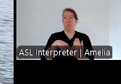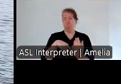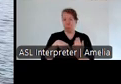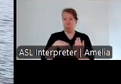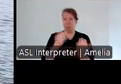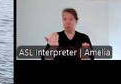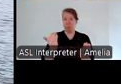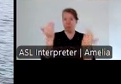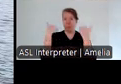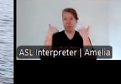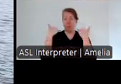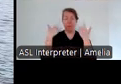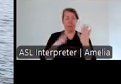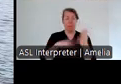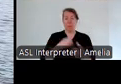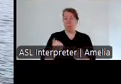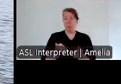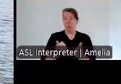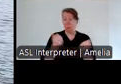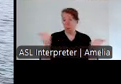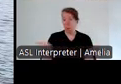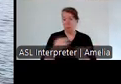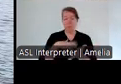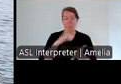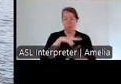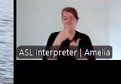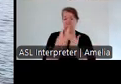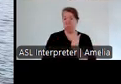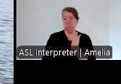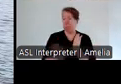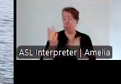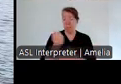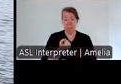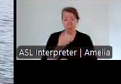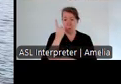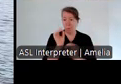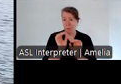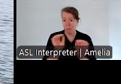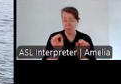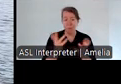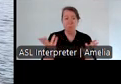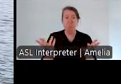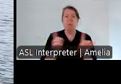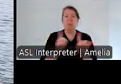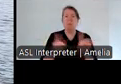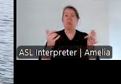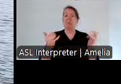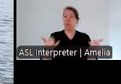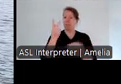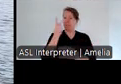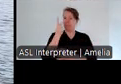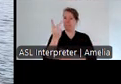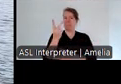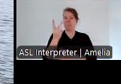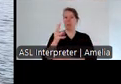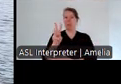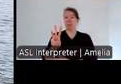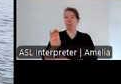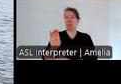There's a lot about it that I do not understand at all. (Elliott Stevens) But right now I am looking at the WCAG, um... homepage.